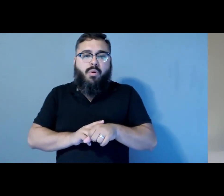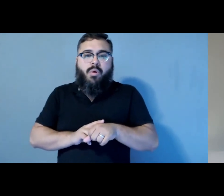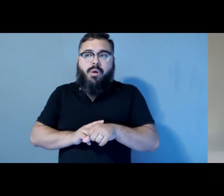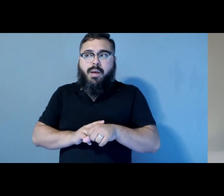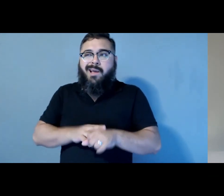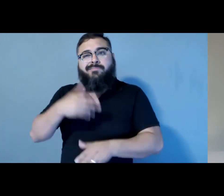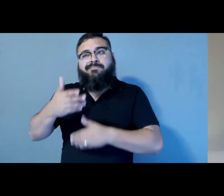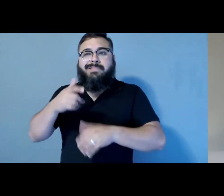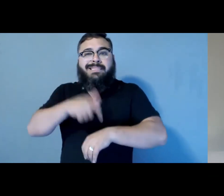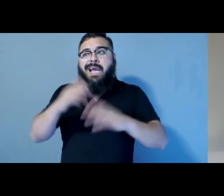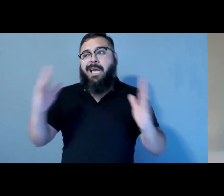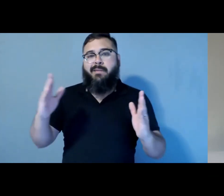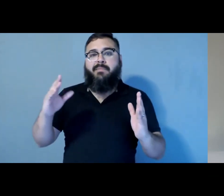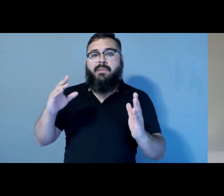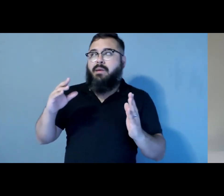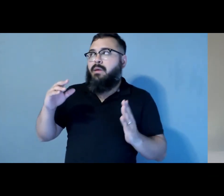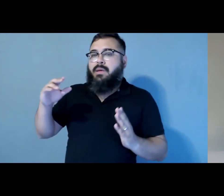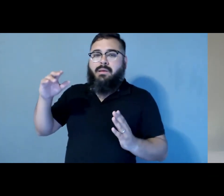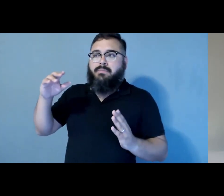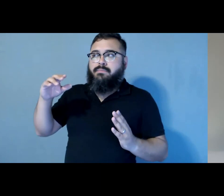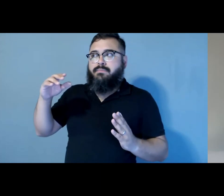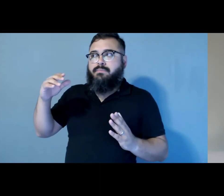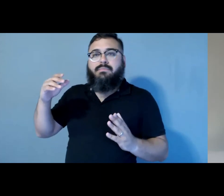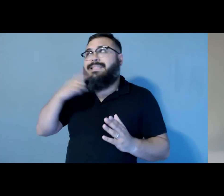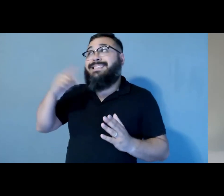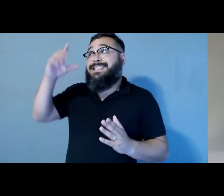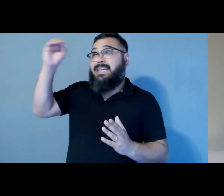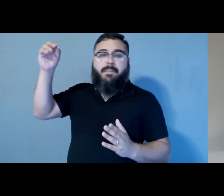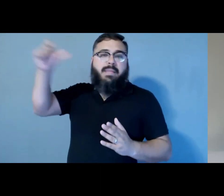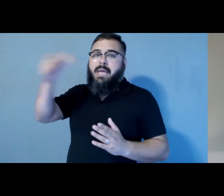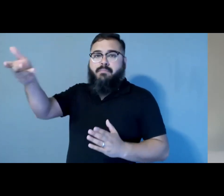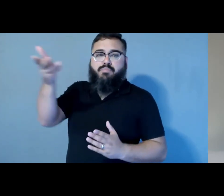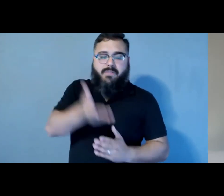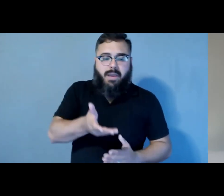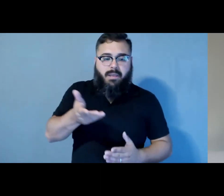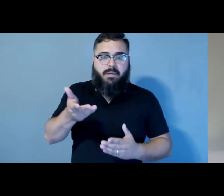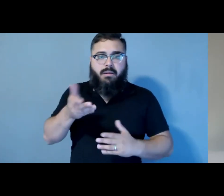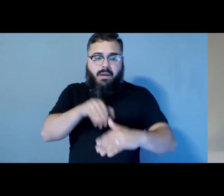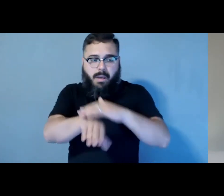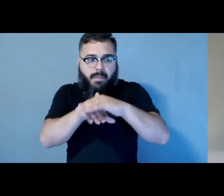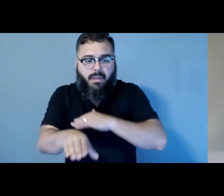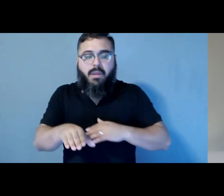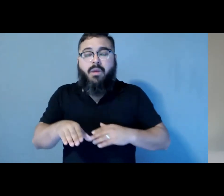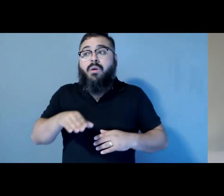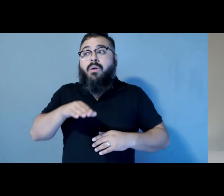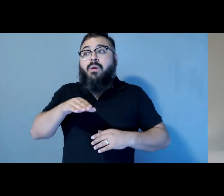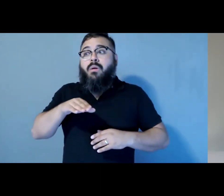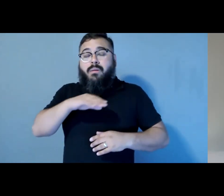okay, this employer is not providing this accommodation. So at a certain point, when somebody, anybody would just kinda give up and think,